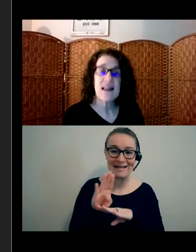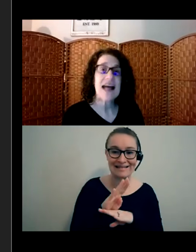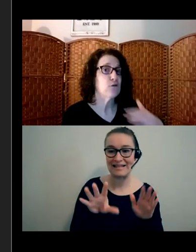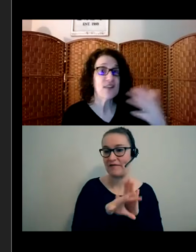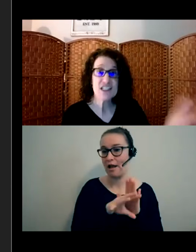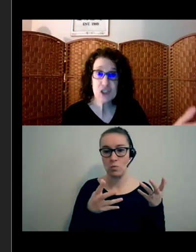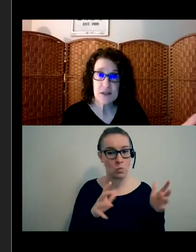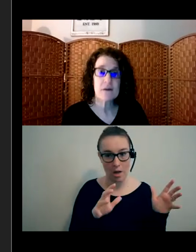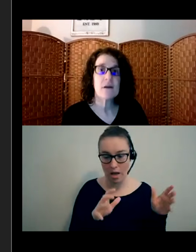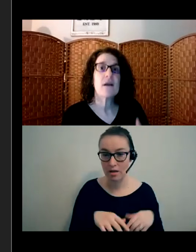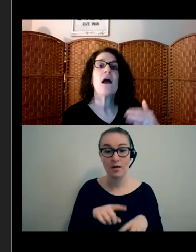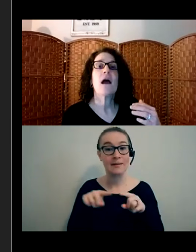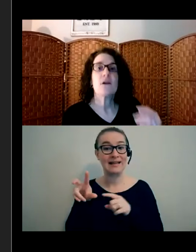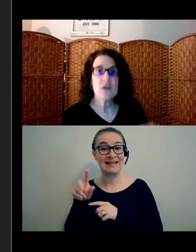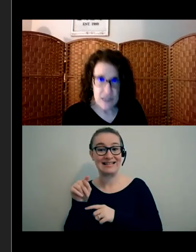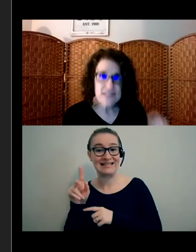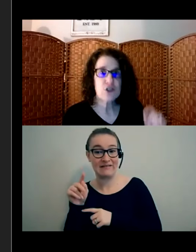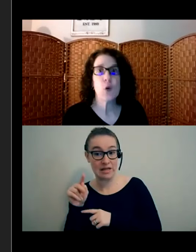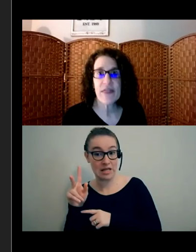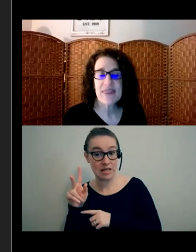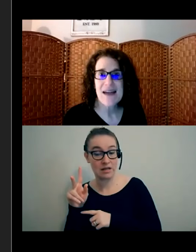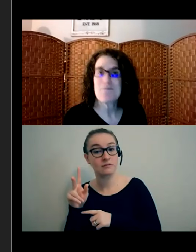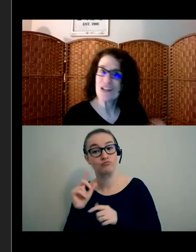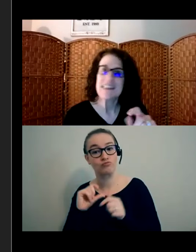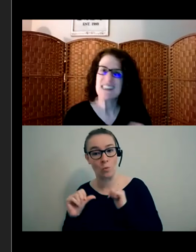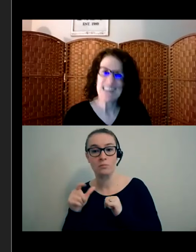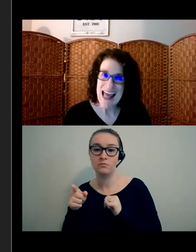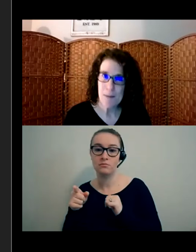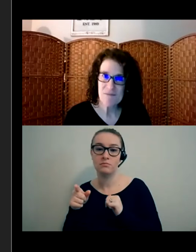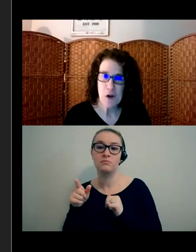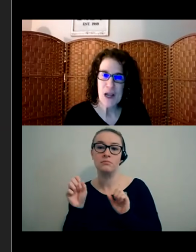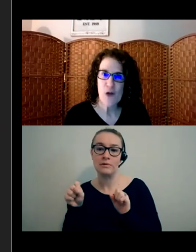like for fiction, yes, you want that because that can happen very often